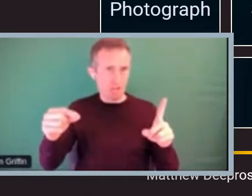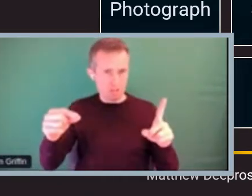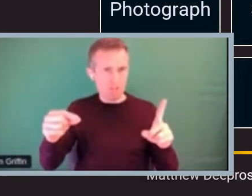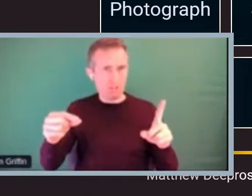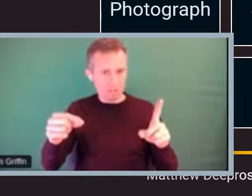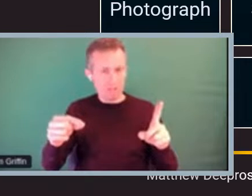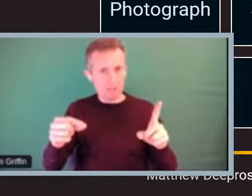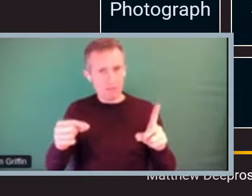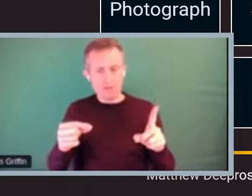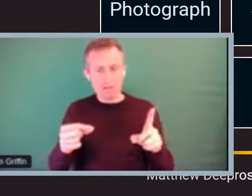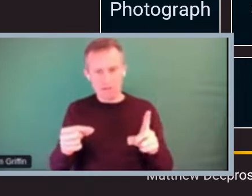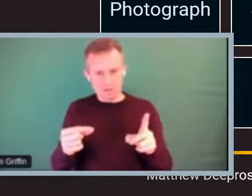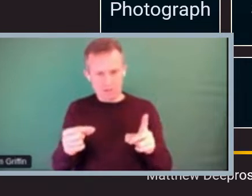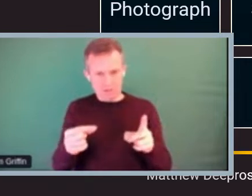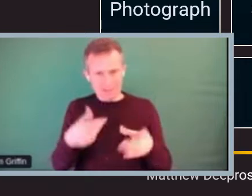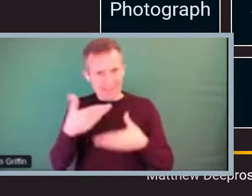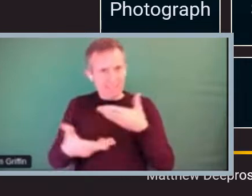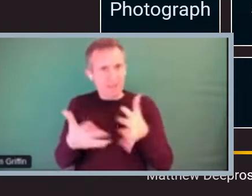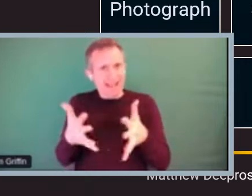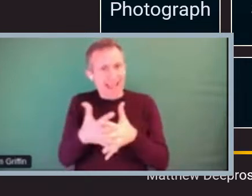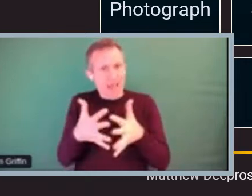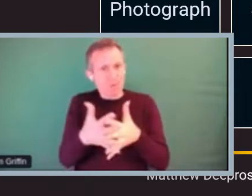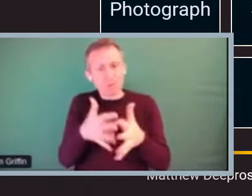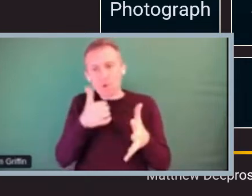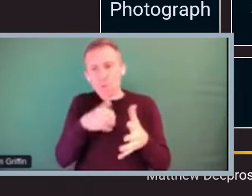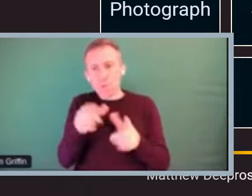alternative text for different types of image.